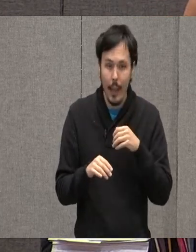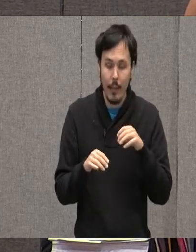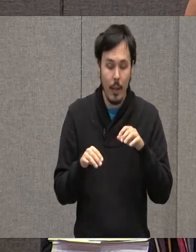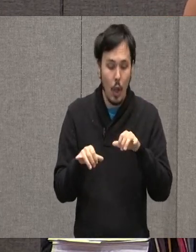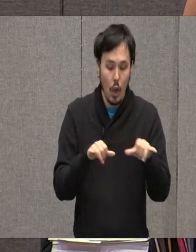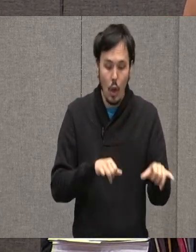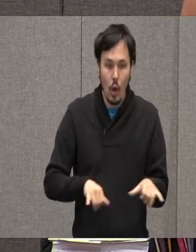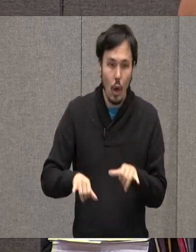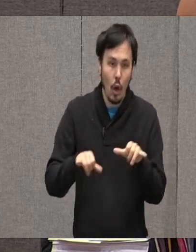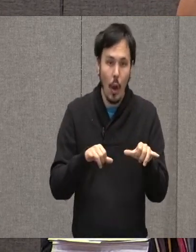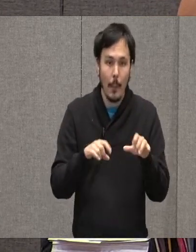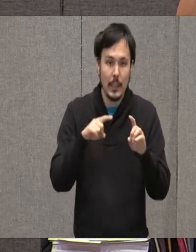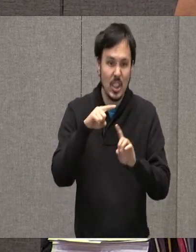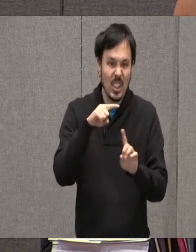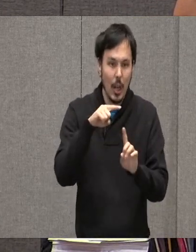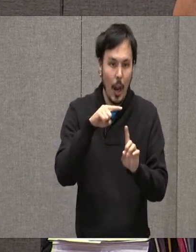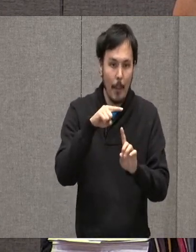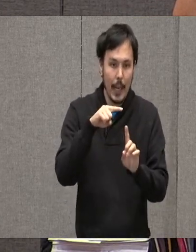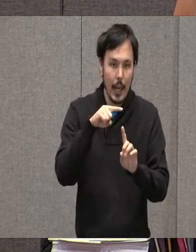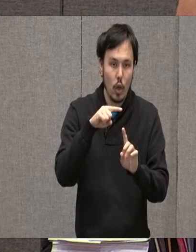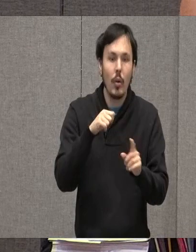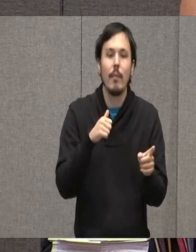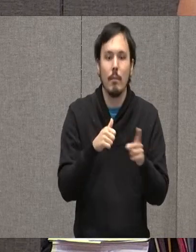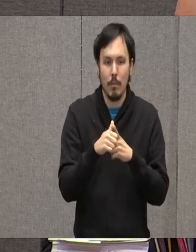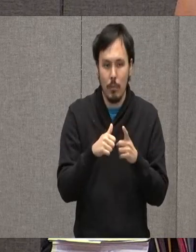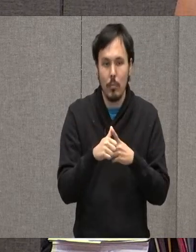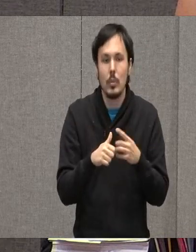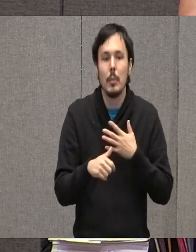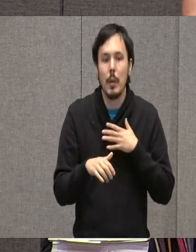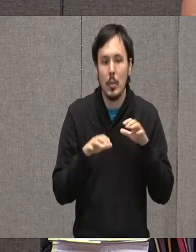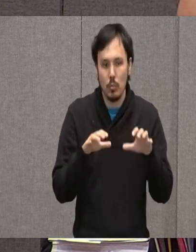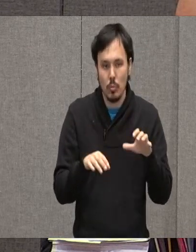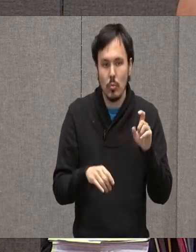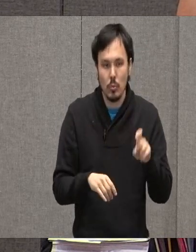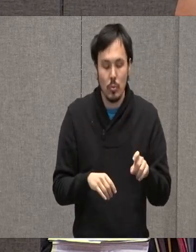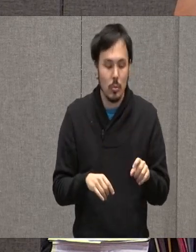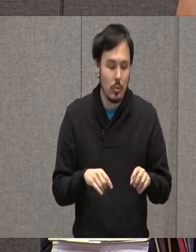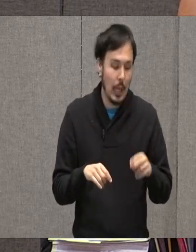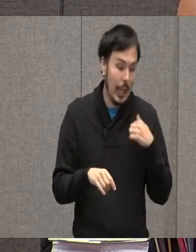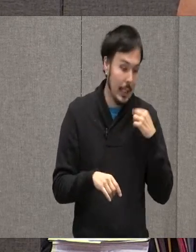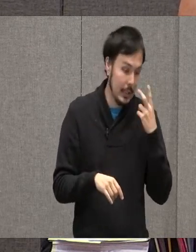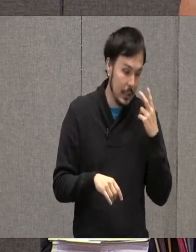That's the first thing I need to do. I have two, a four and an eight.